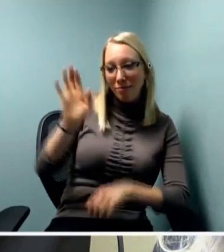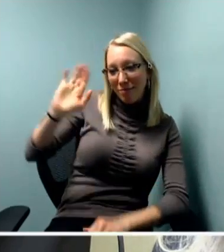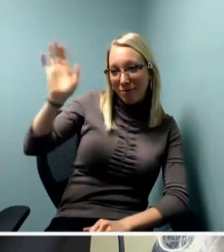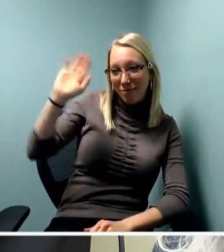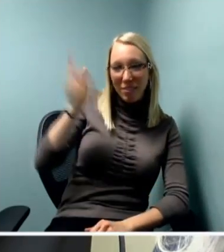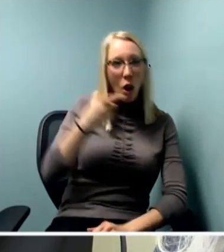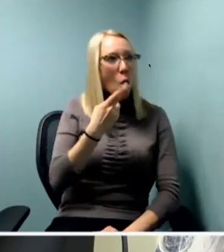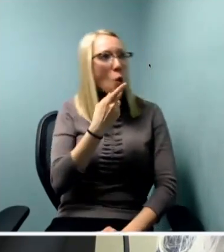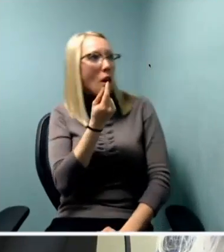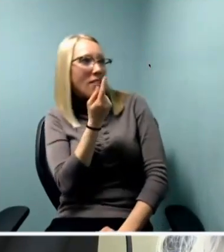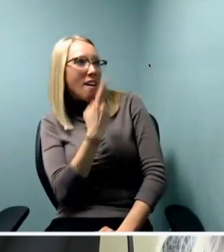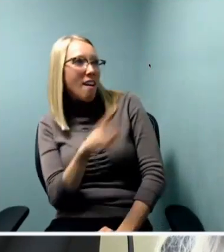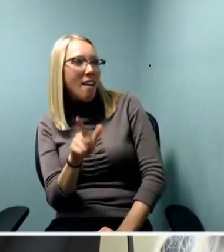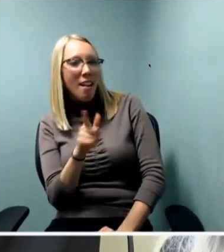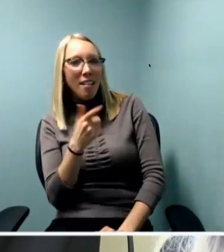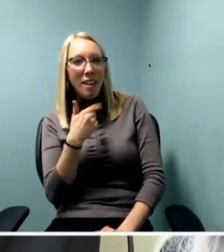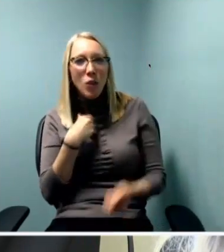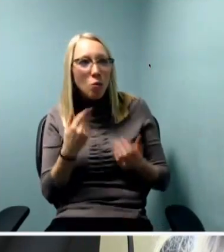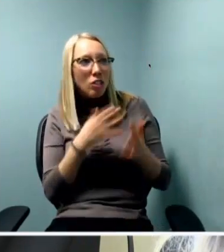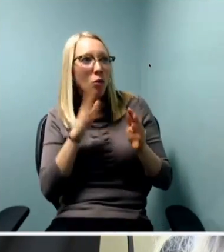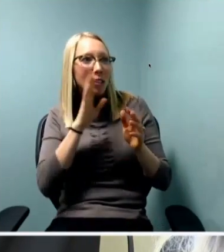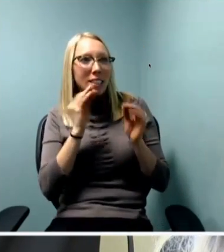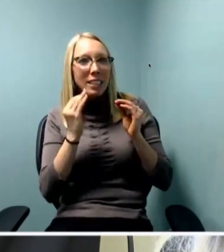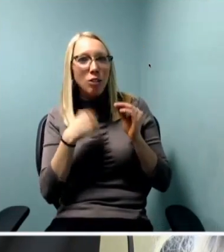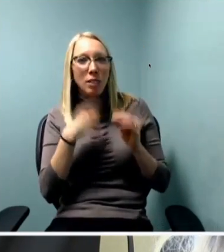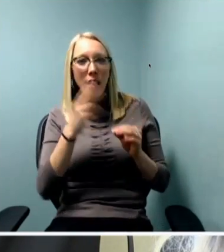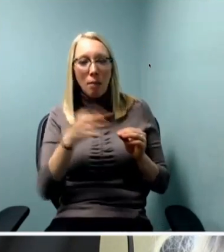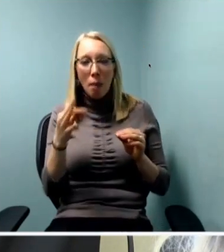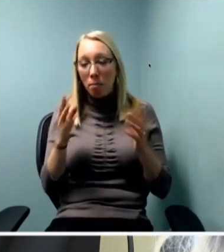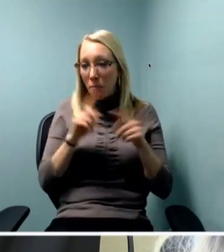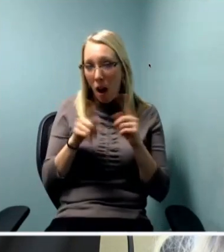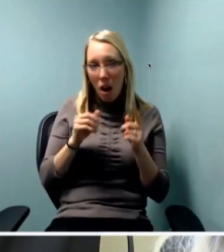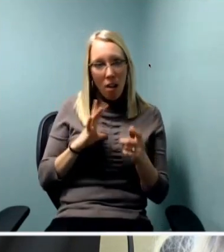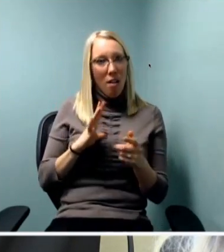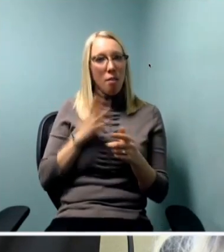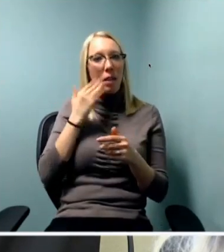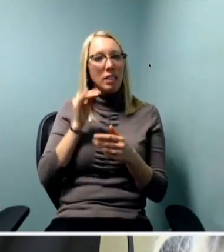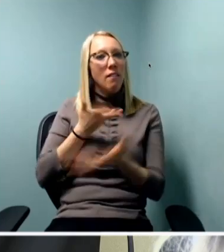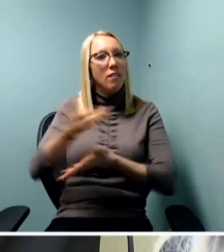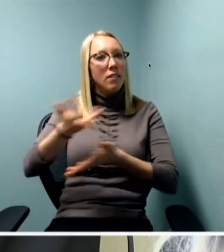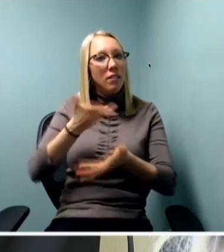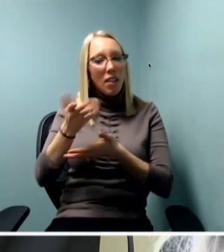But what it does do is it sets up the dynamic, because it instantly charges the conversation